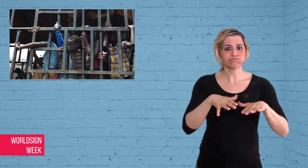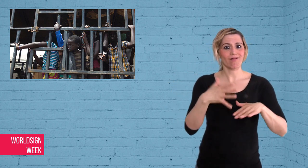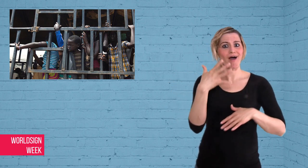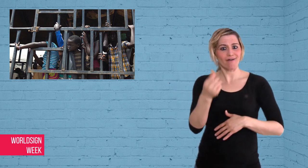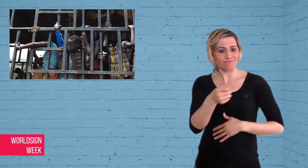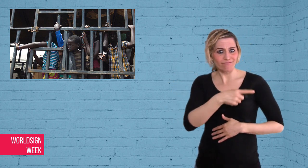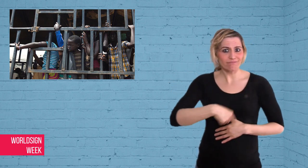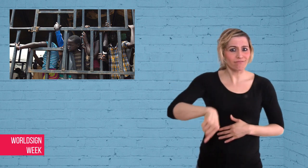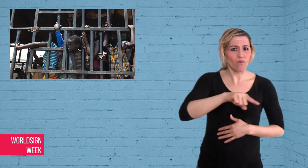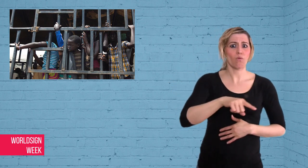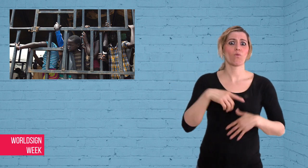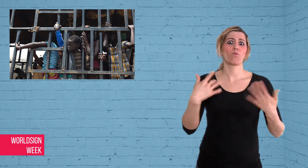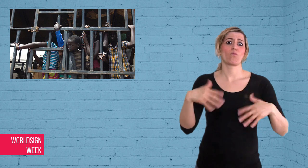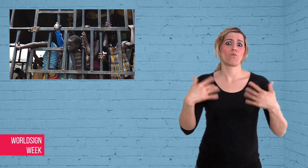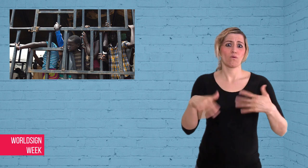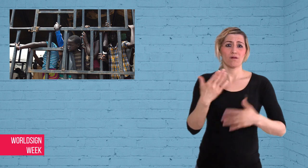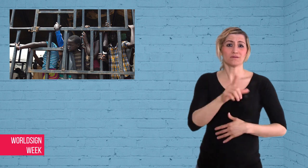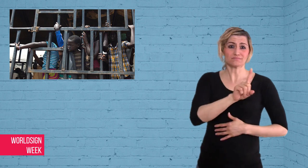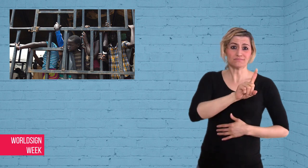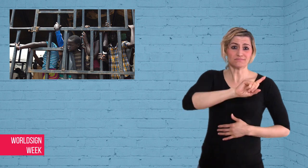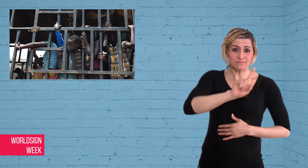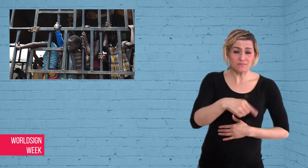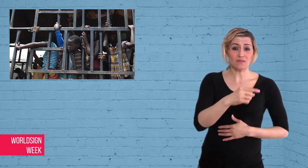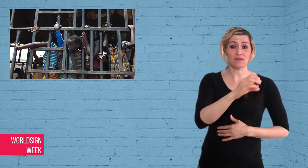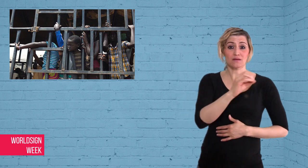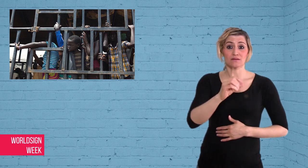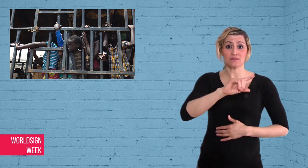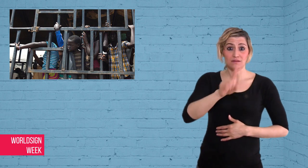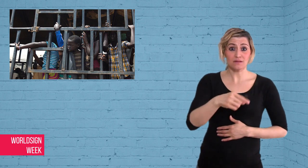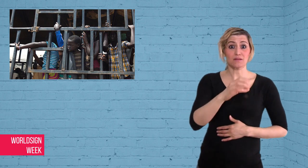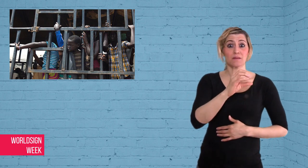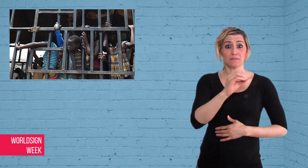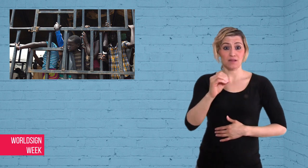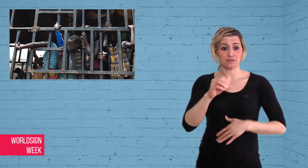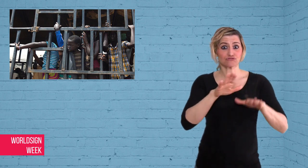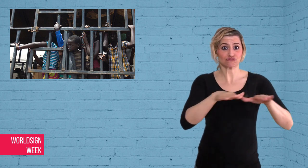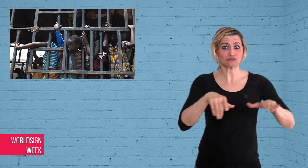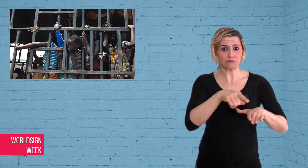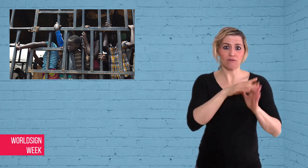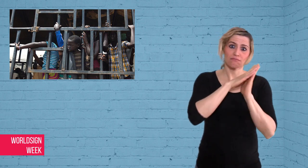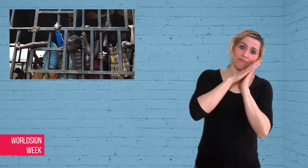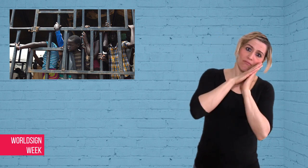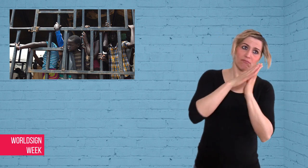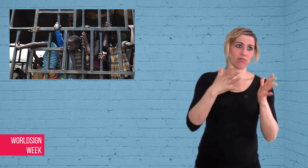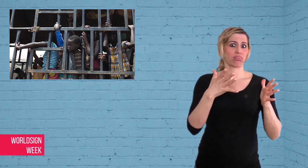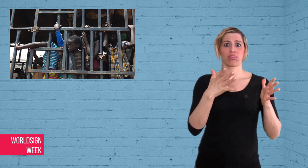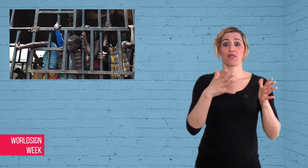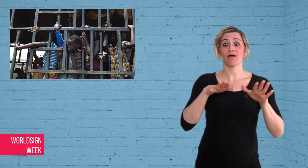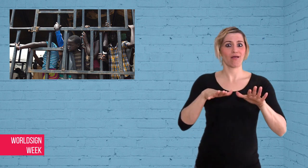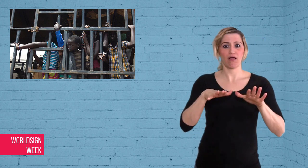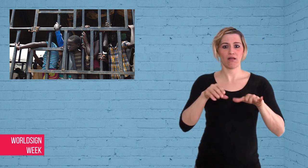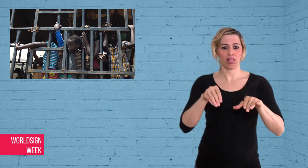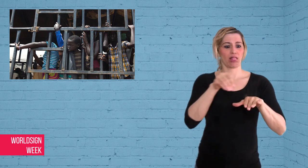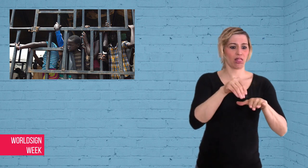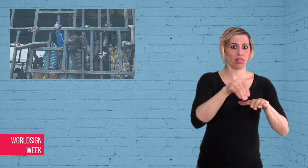within the country - creating a huge